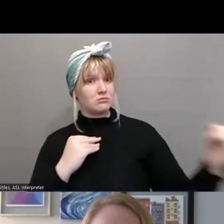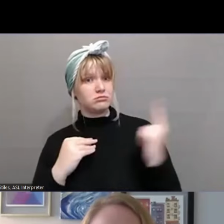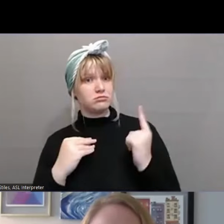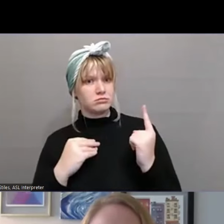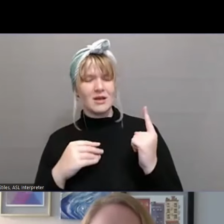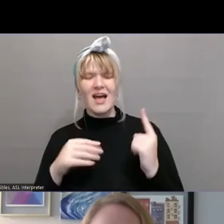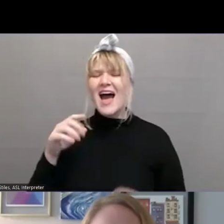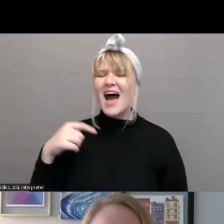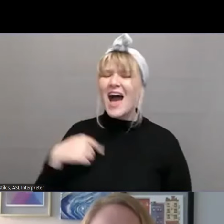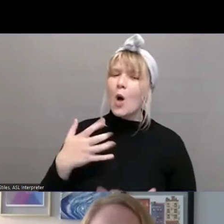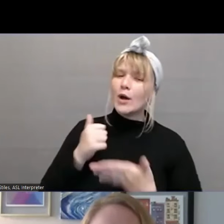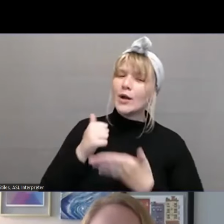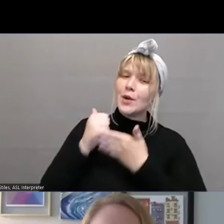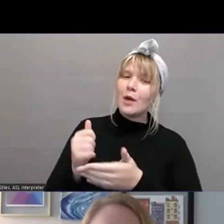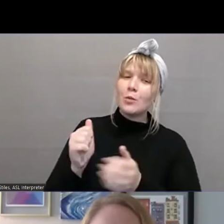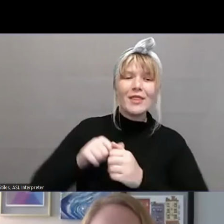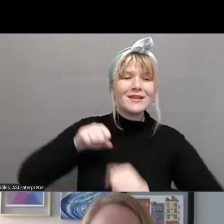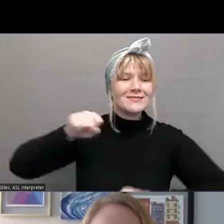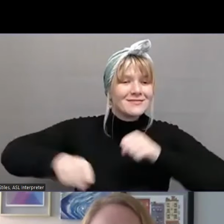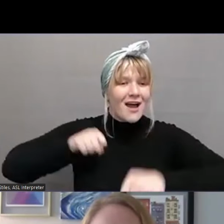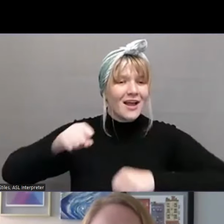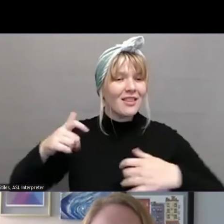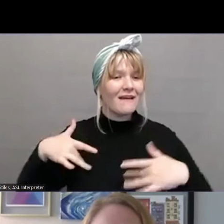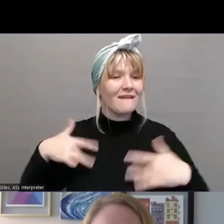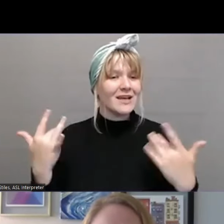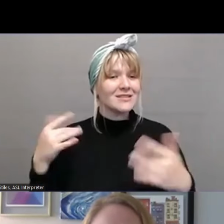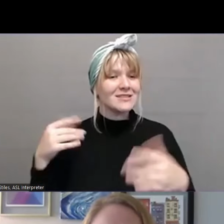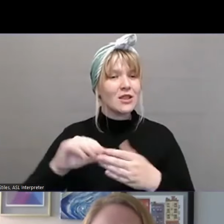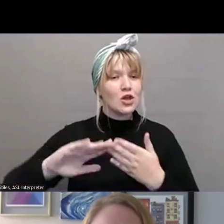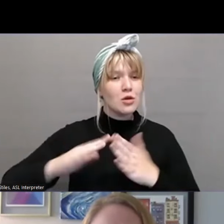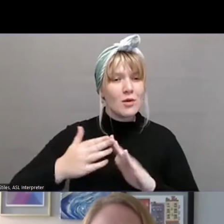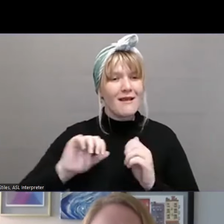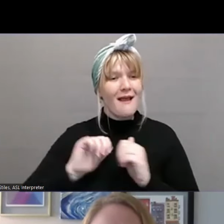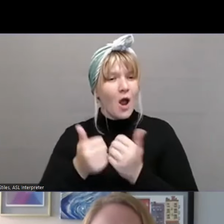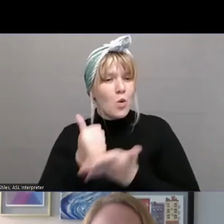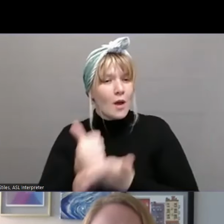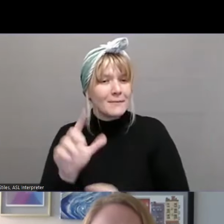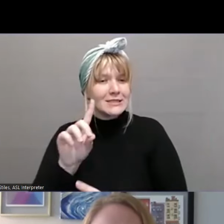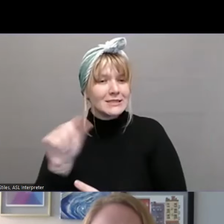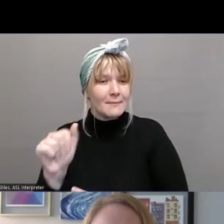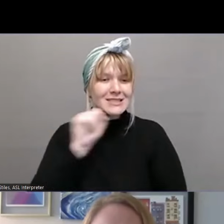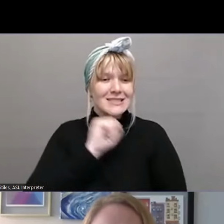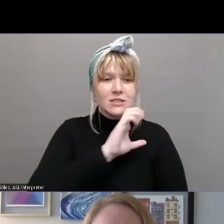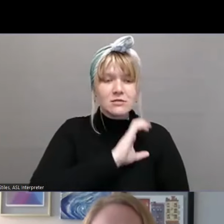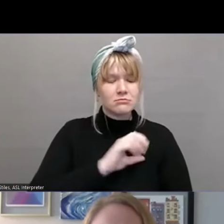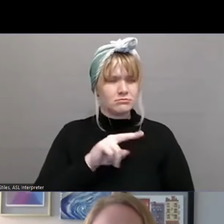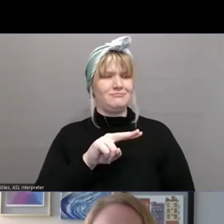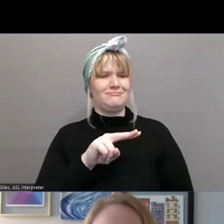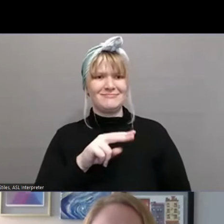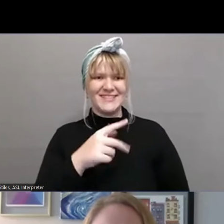community for cycling or for recreation, getting outdoors.”